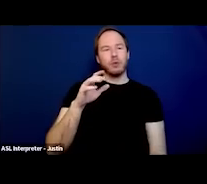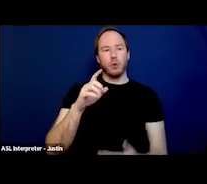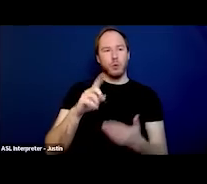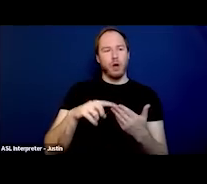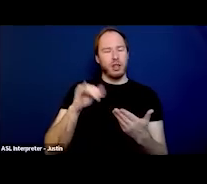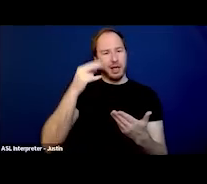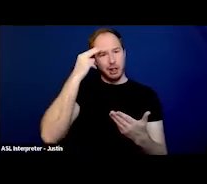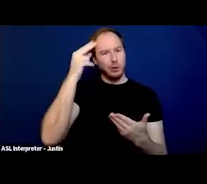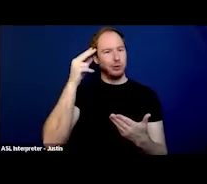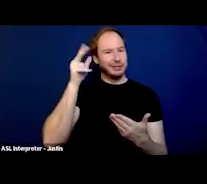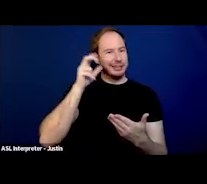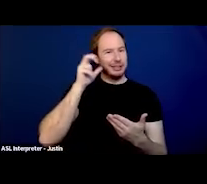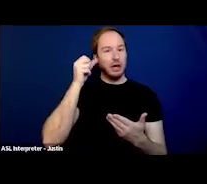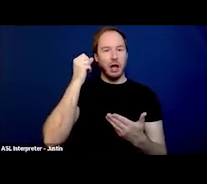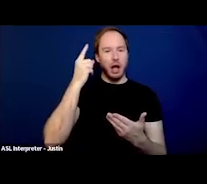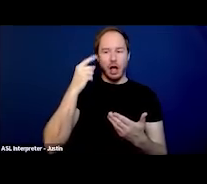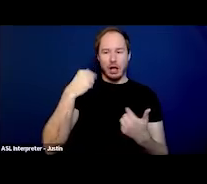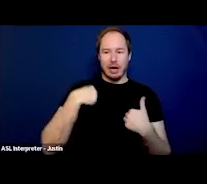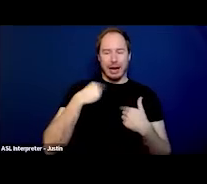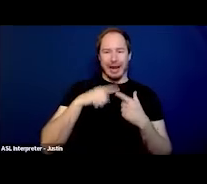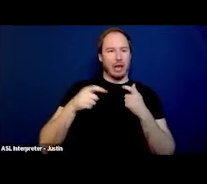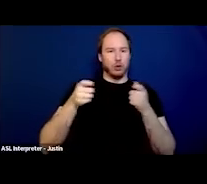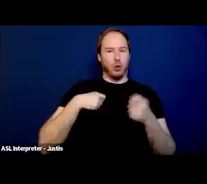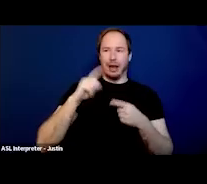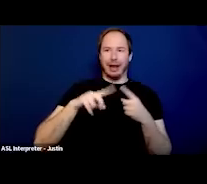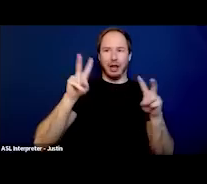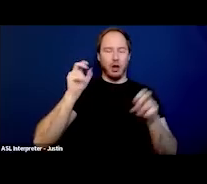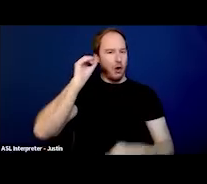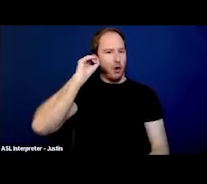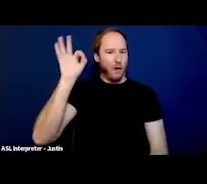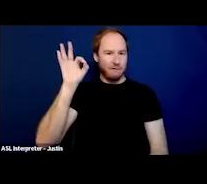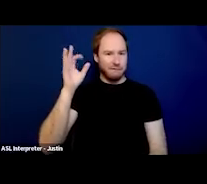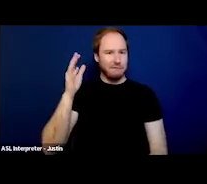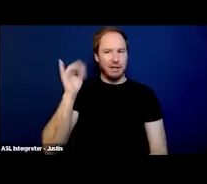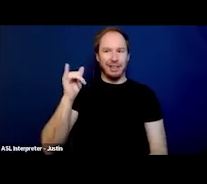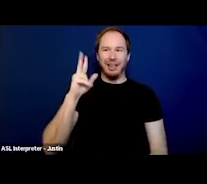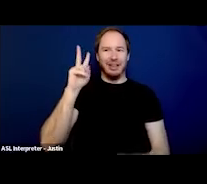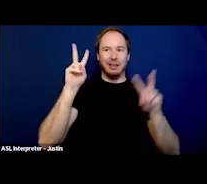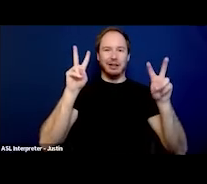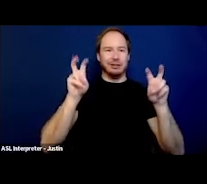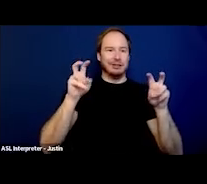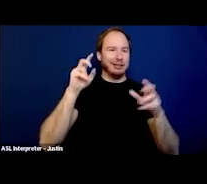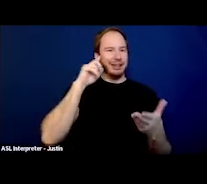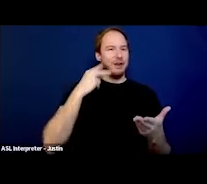And this isn't under voluntary control. So people can't sort of turn these on and off, and these voices can be really vivid and clear